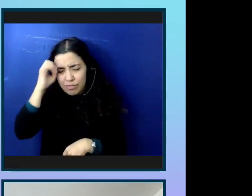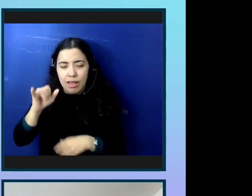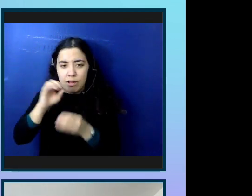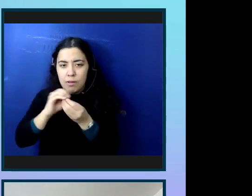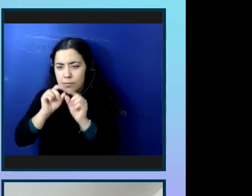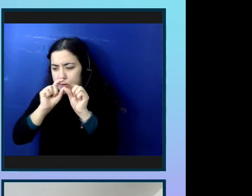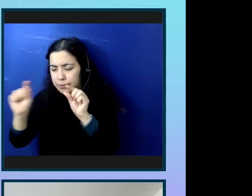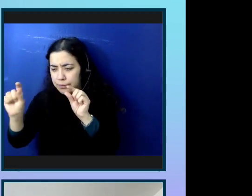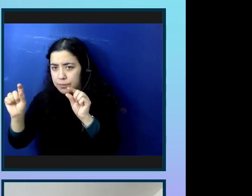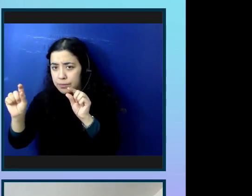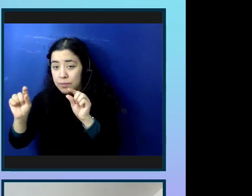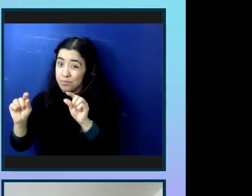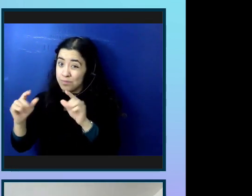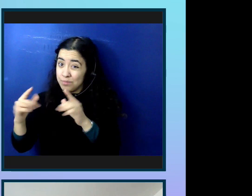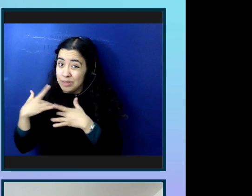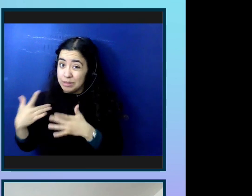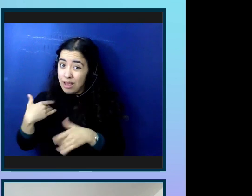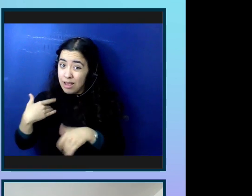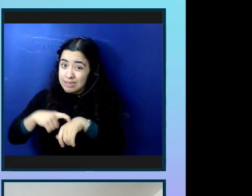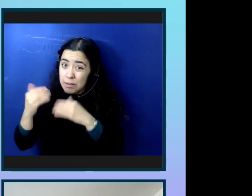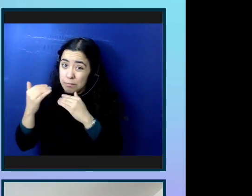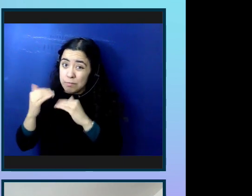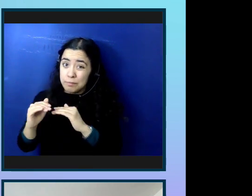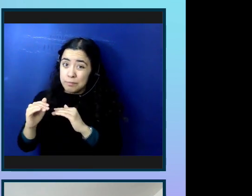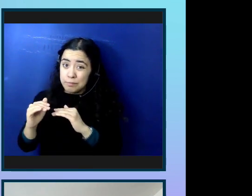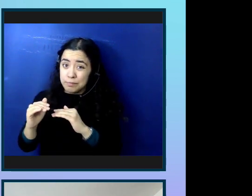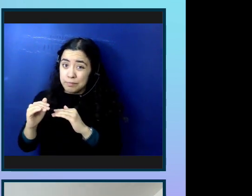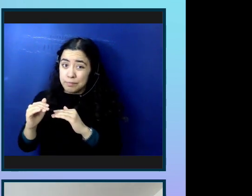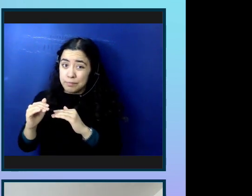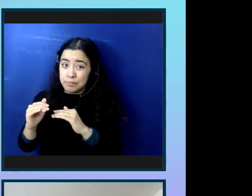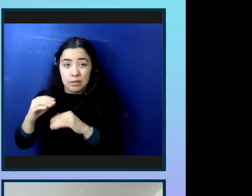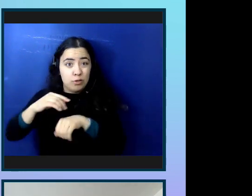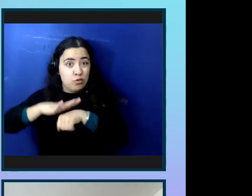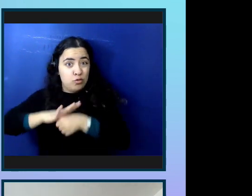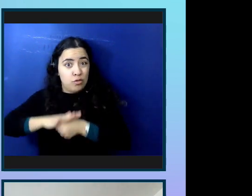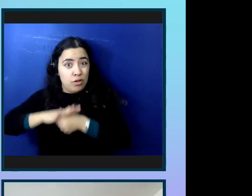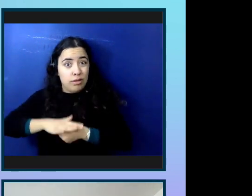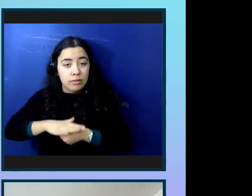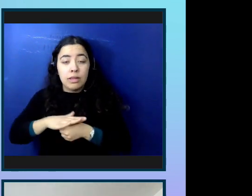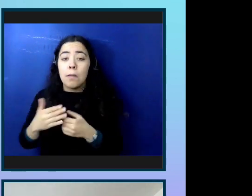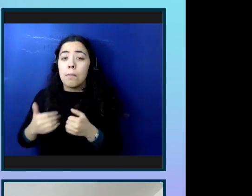limit associated with this task, which is even more stressful. In most situations, it's perfectly acceptable